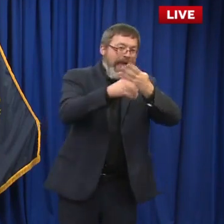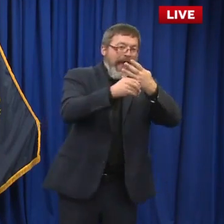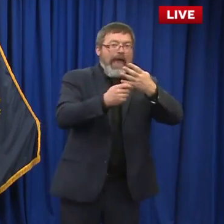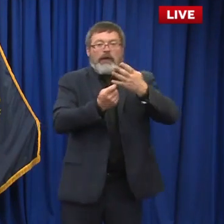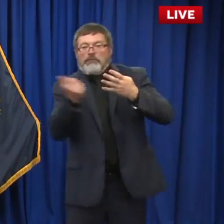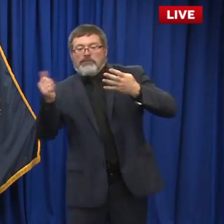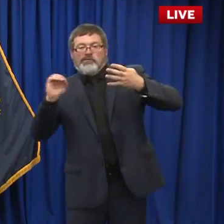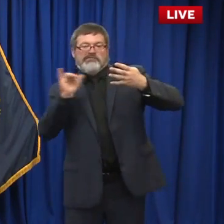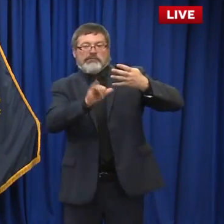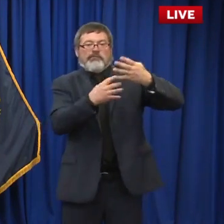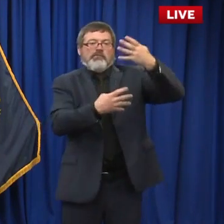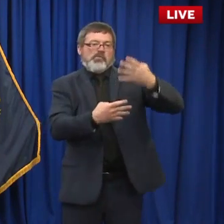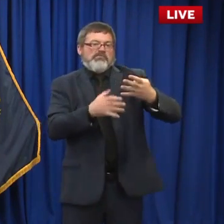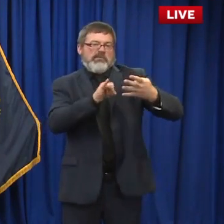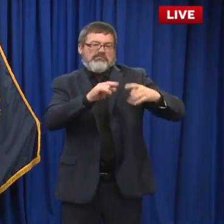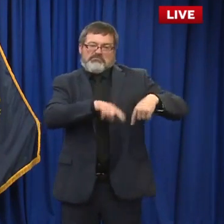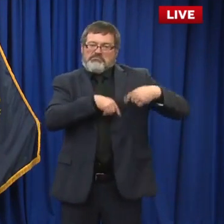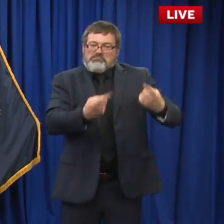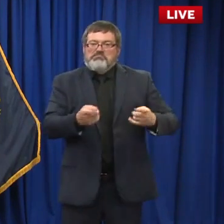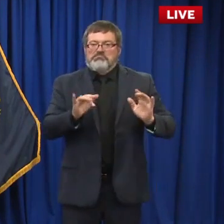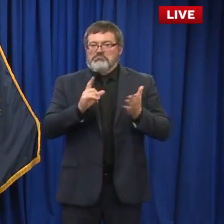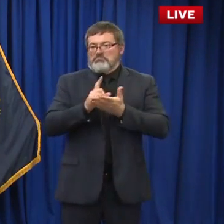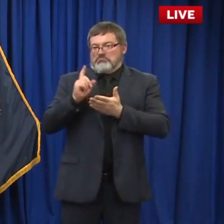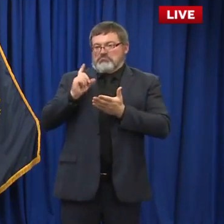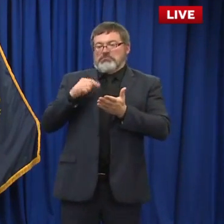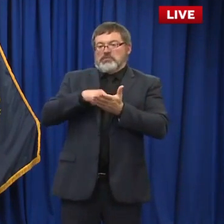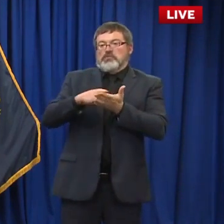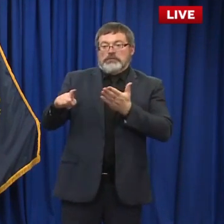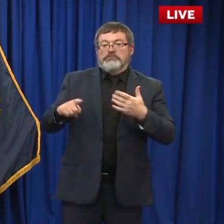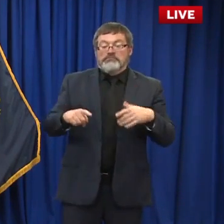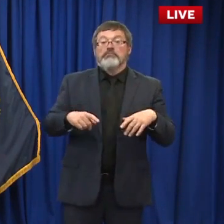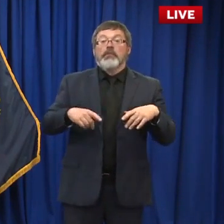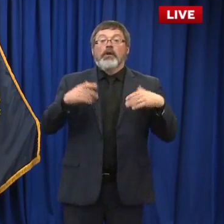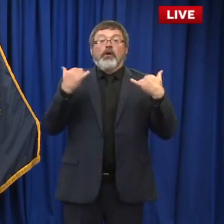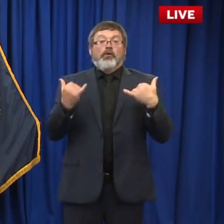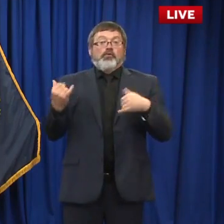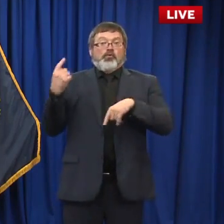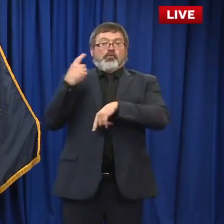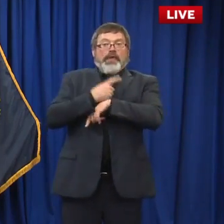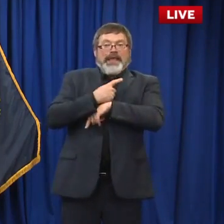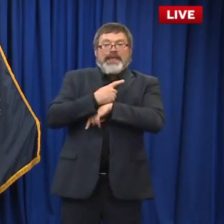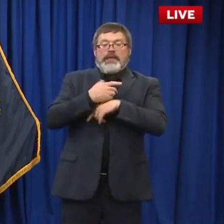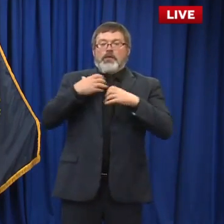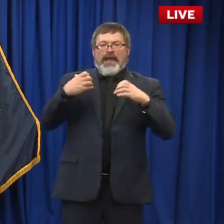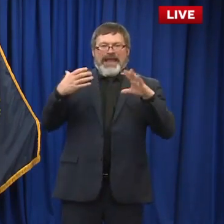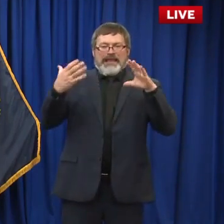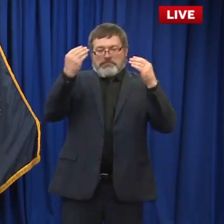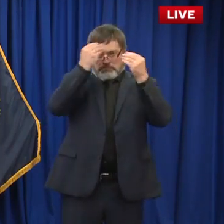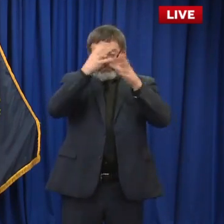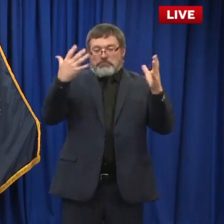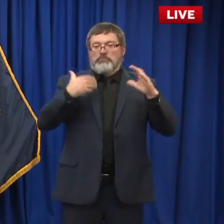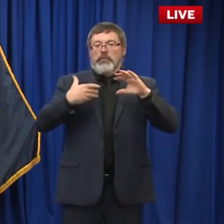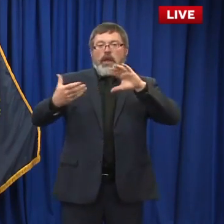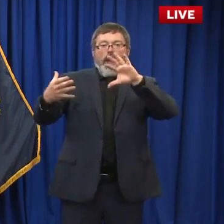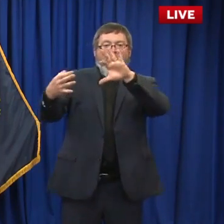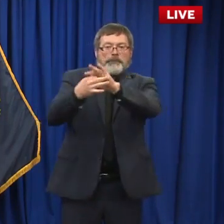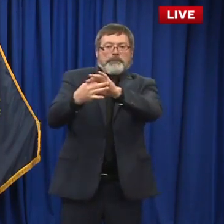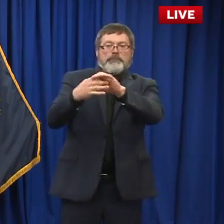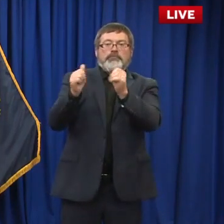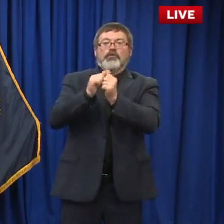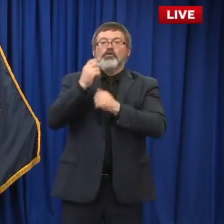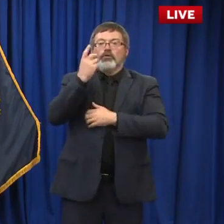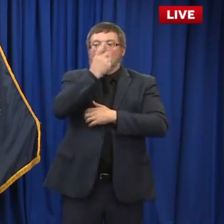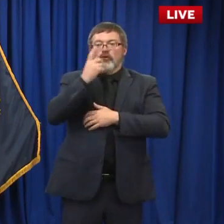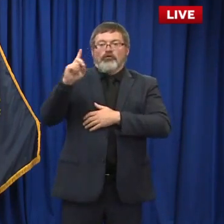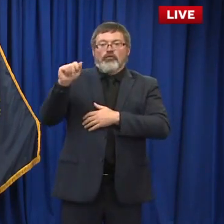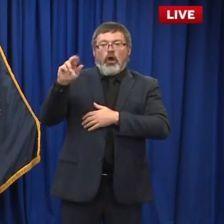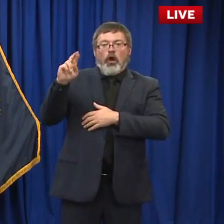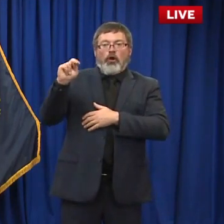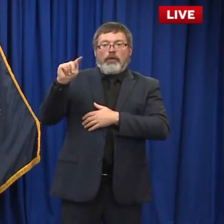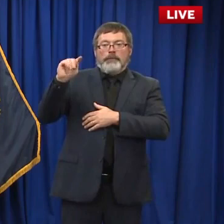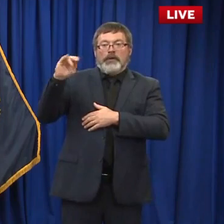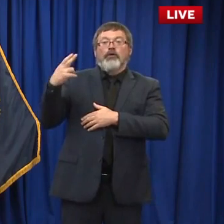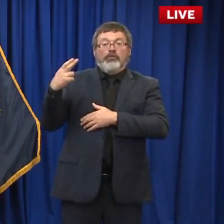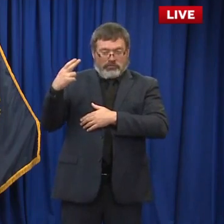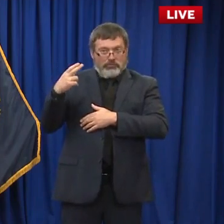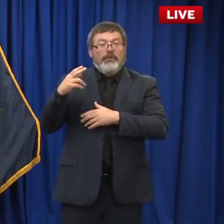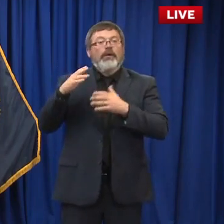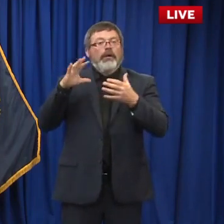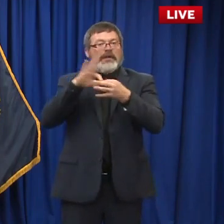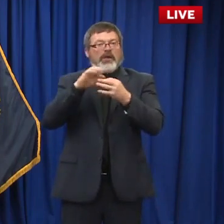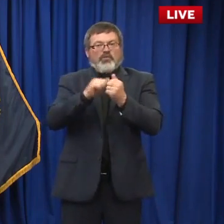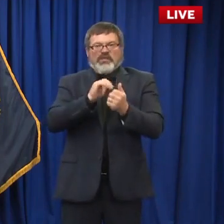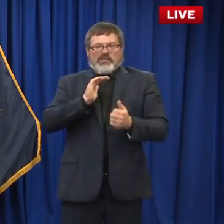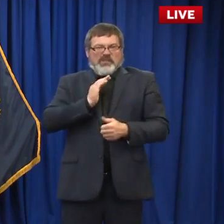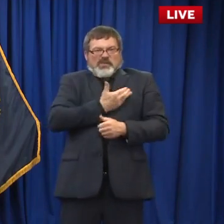BUT TODAY, WE ARE ANNOUNCING A NEW PARTNERSHIP WITH DARTMOUTH HITCHCOCK MEDICAL CENTER TO TAKE OVER OUR LONG-TERM CARE FACILITY SURVEILLANCE PROGRAM, IS BEGINNING NEXT WEEK, OUR